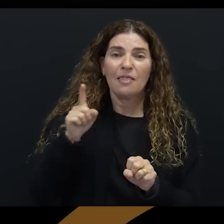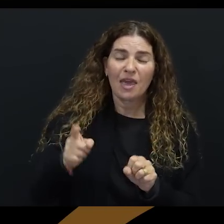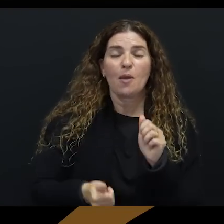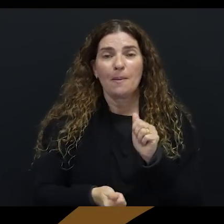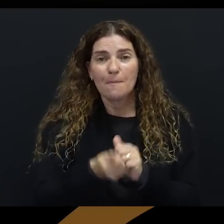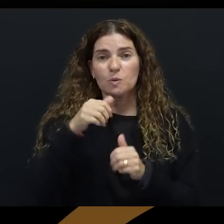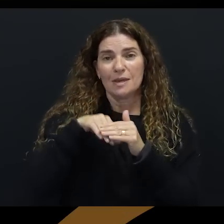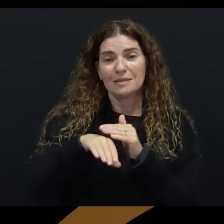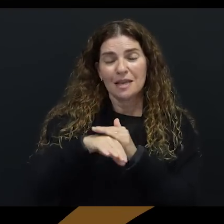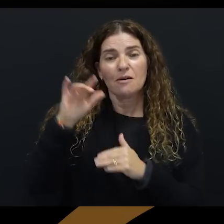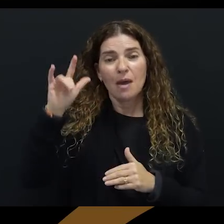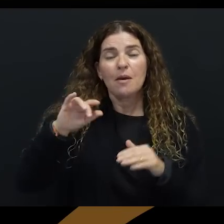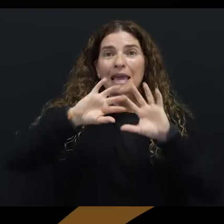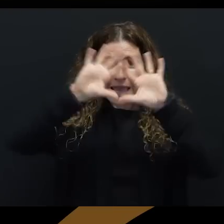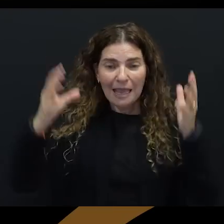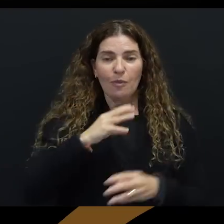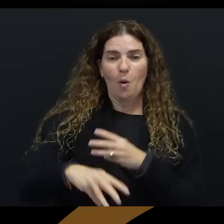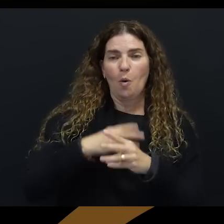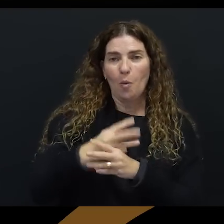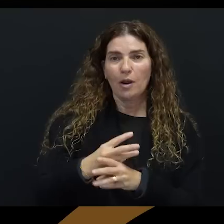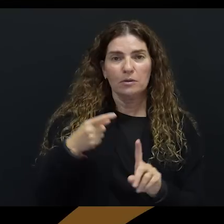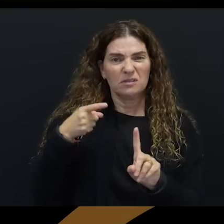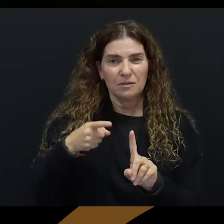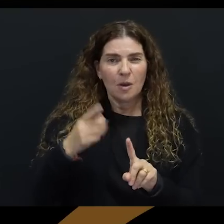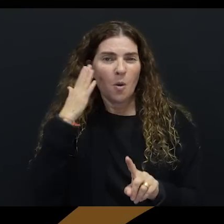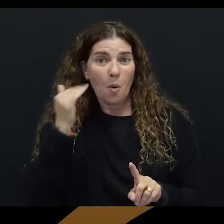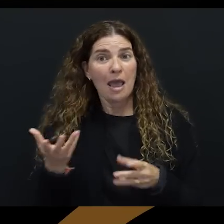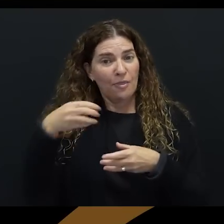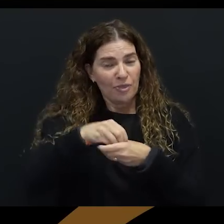United Airlines is committed to being the most accessible airline in the world